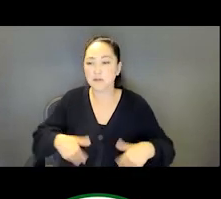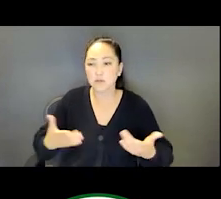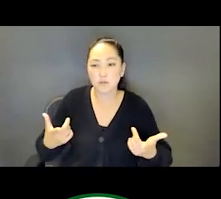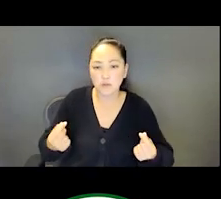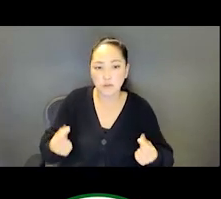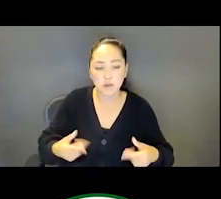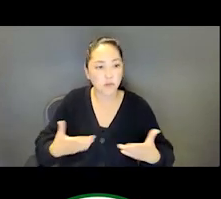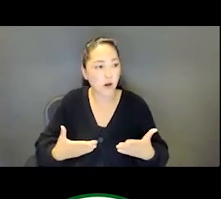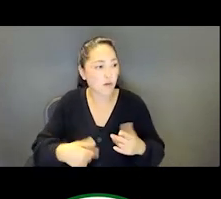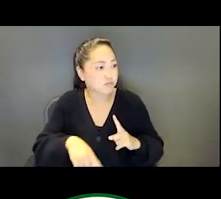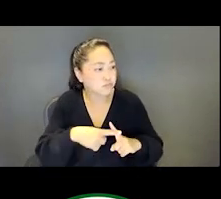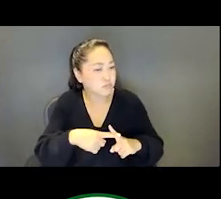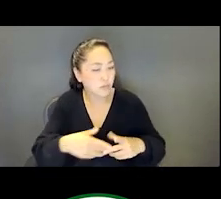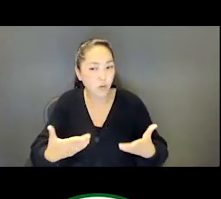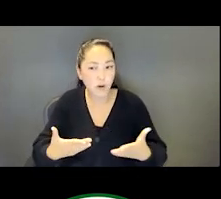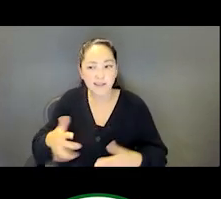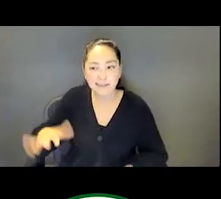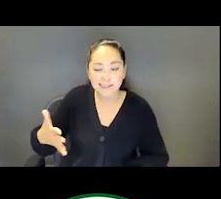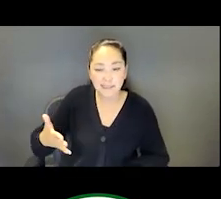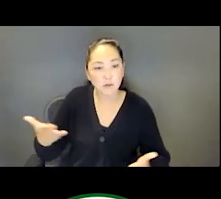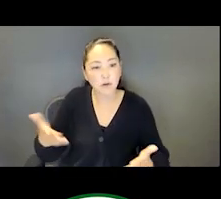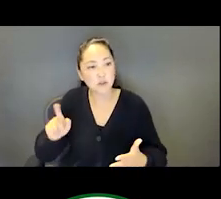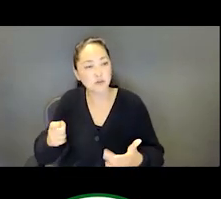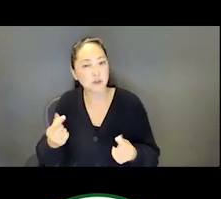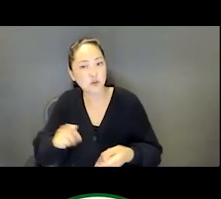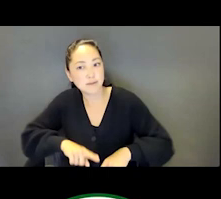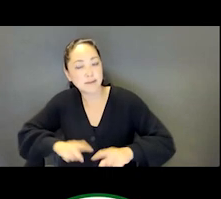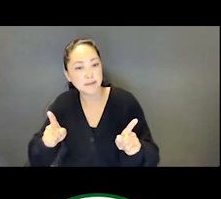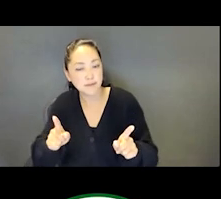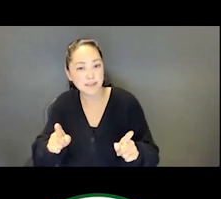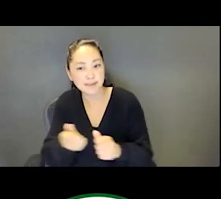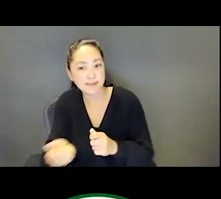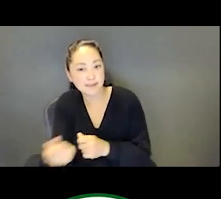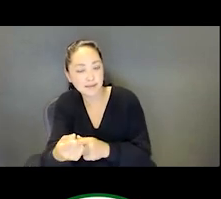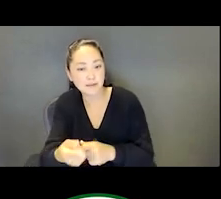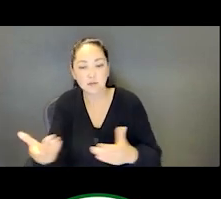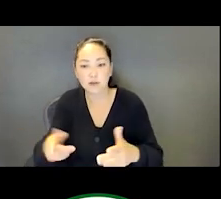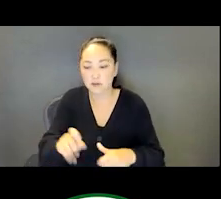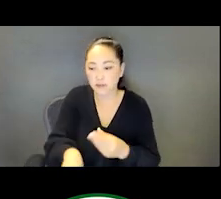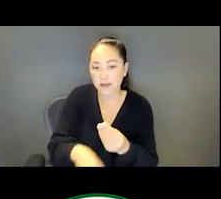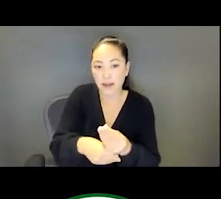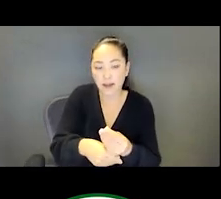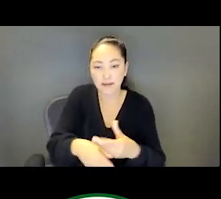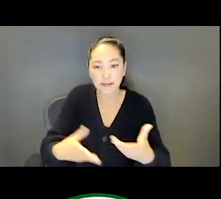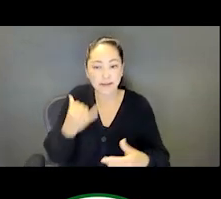And also, just they think of. How to make sure that we are welcoming to people with